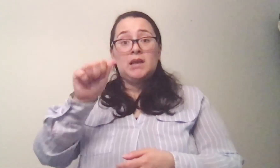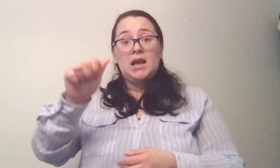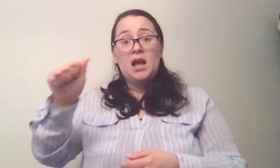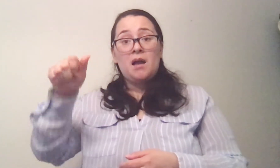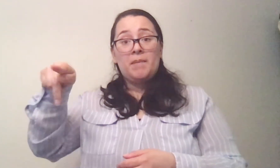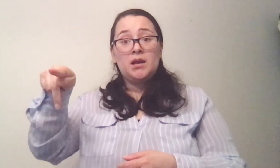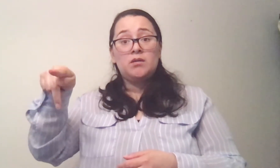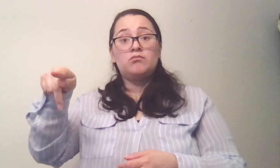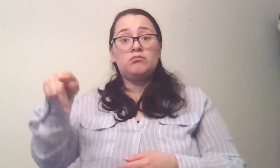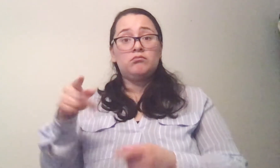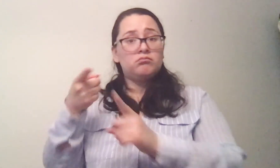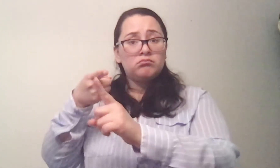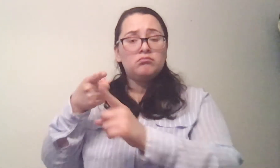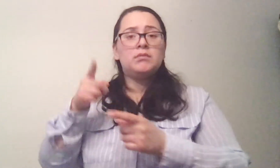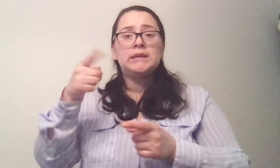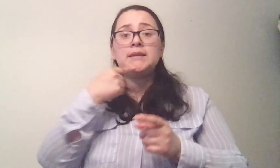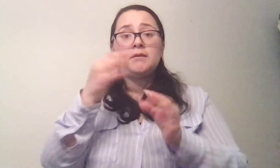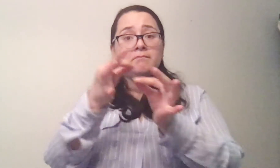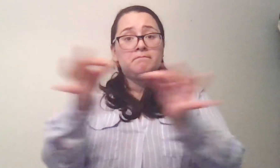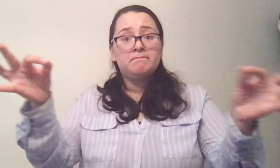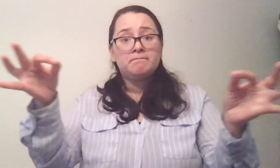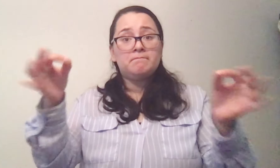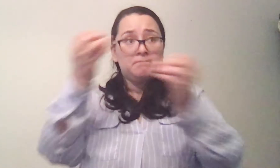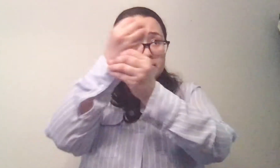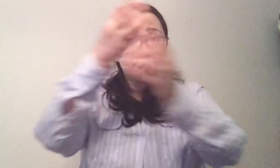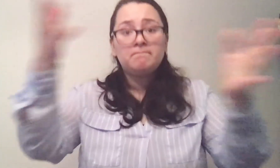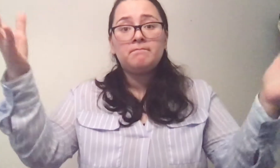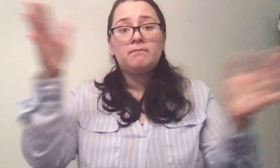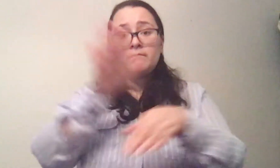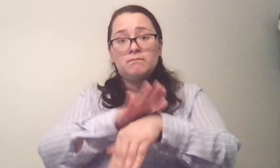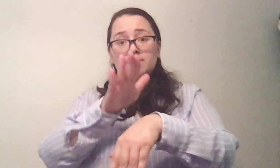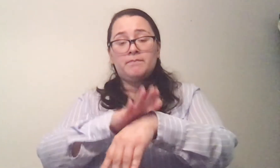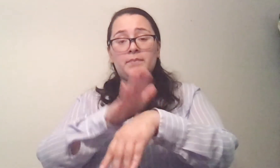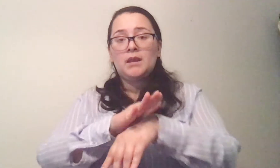A.A.P. stated and warned